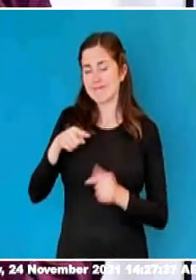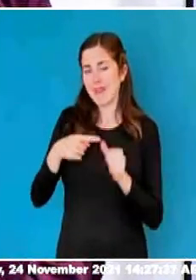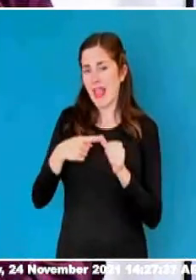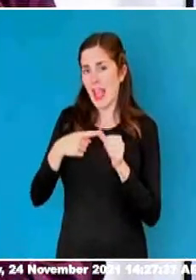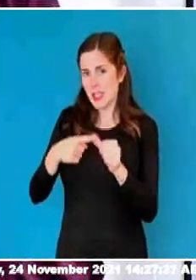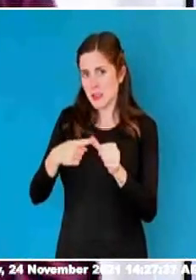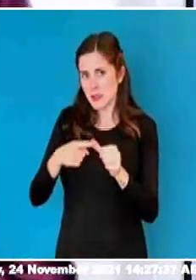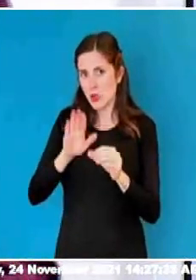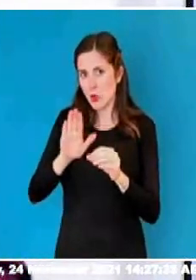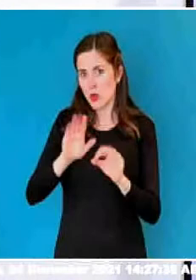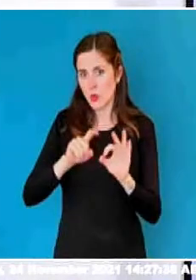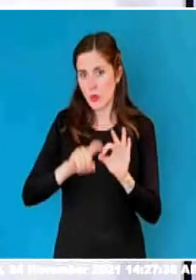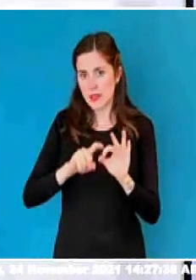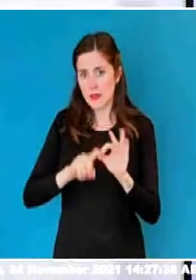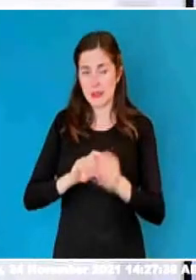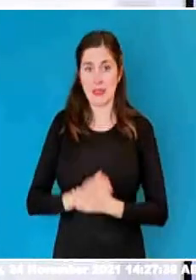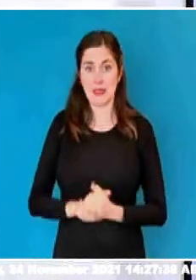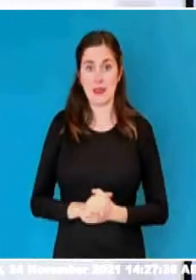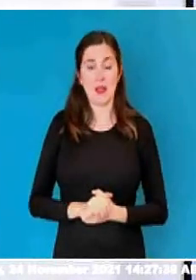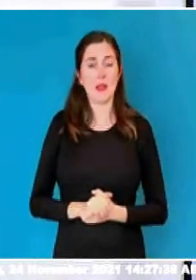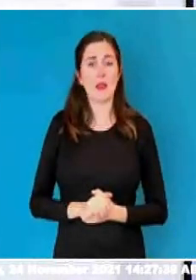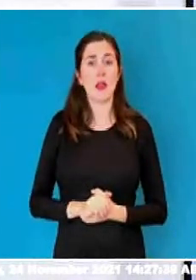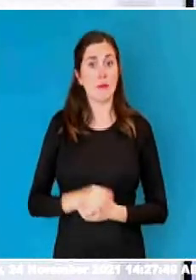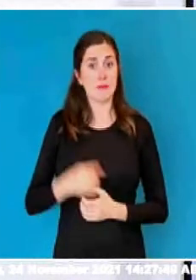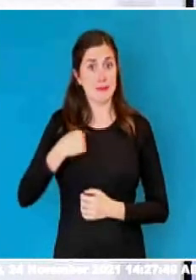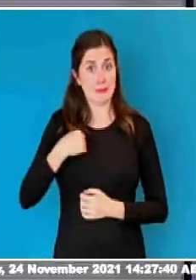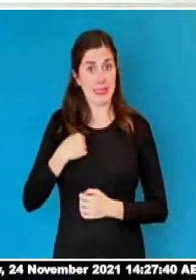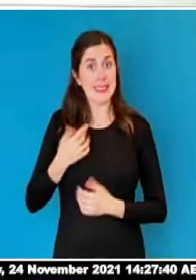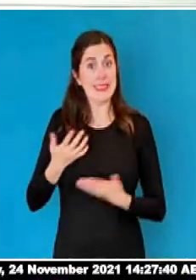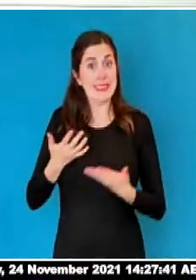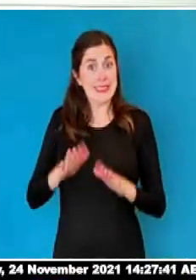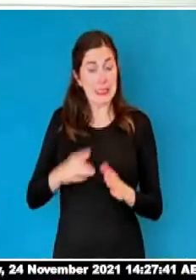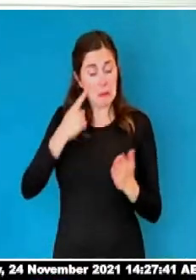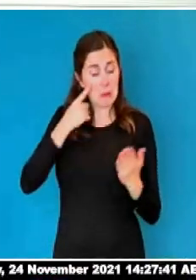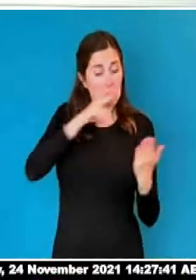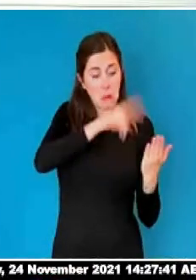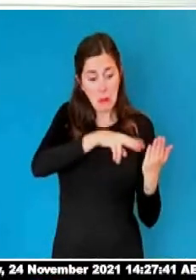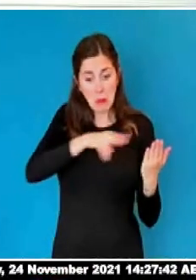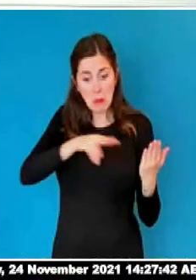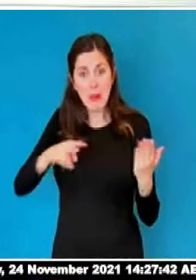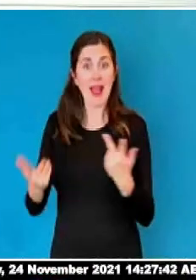evidence given by other witnesses earlier in the year, we understood was a proposition